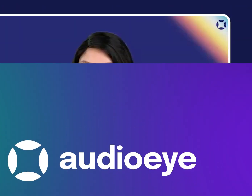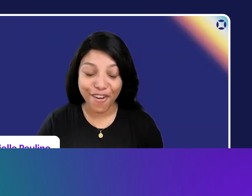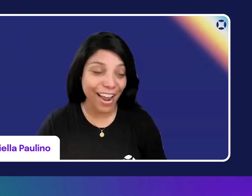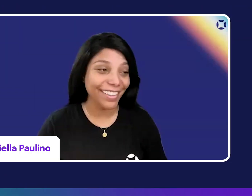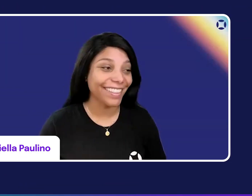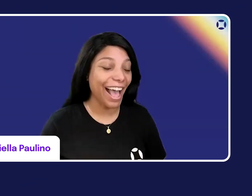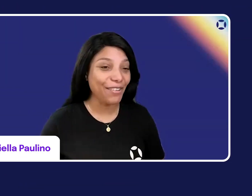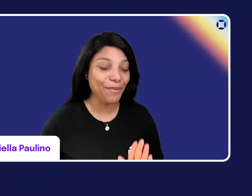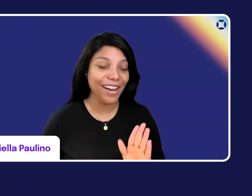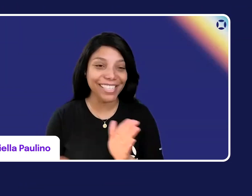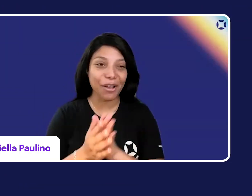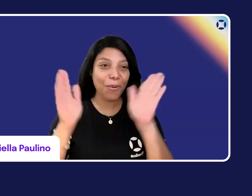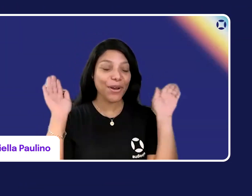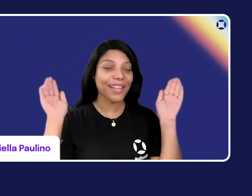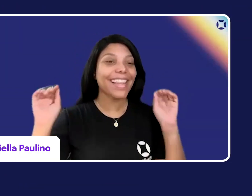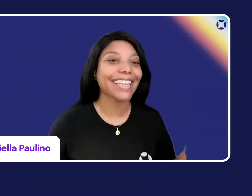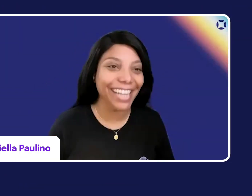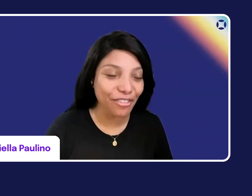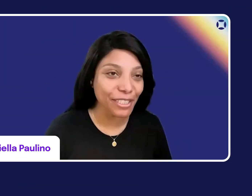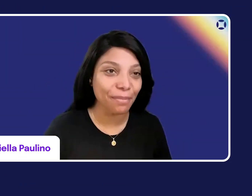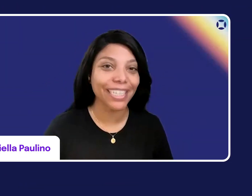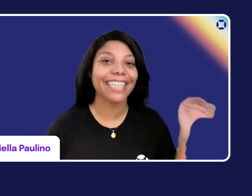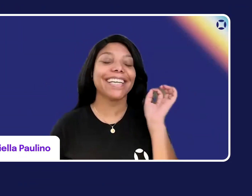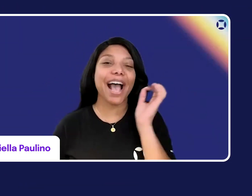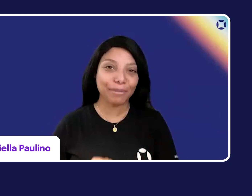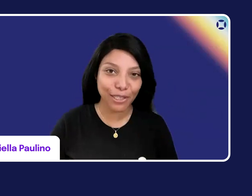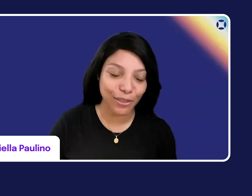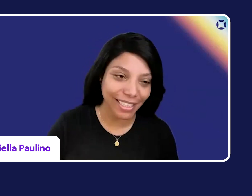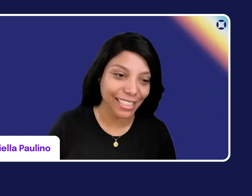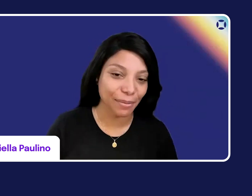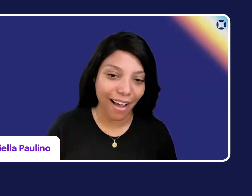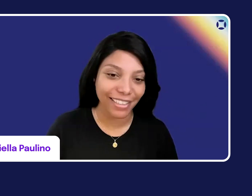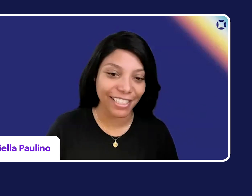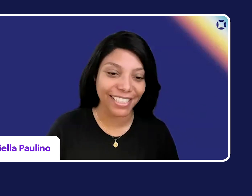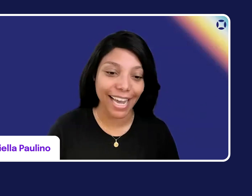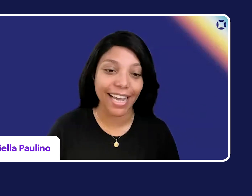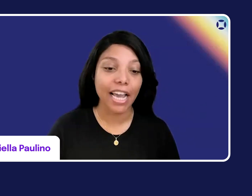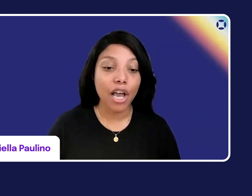All right. That was, woo! That left me absolutely inspired today.